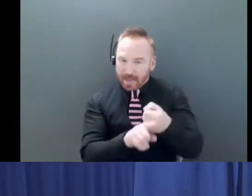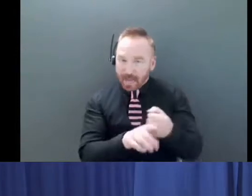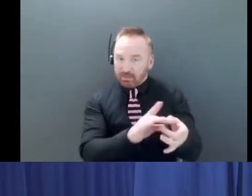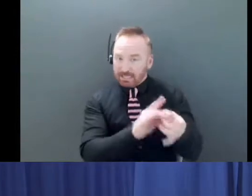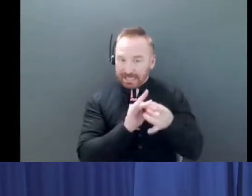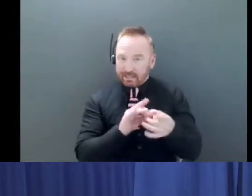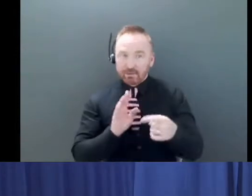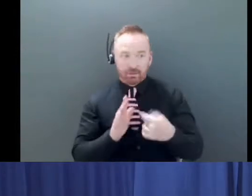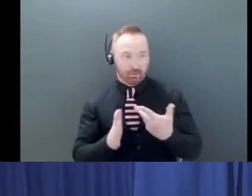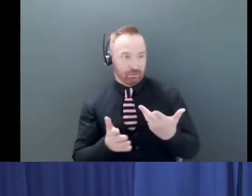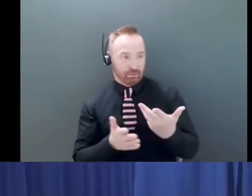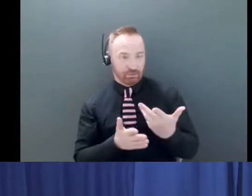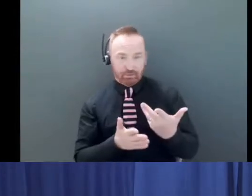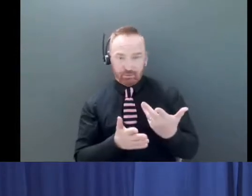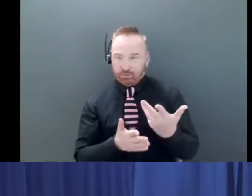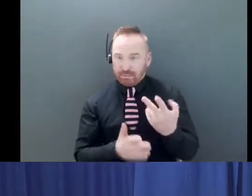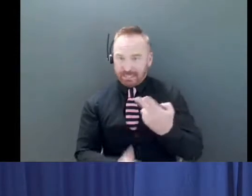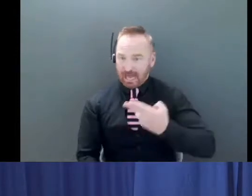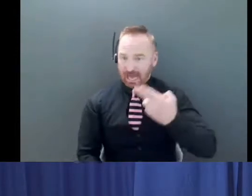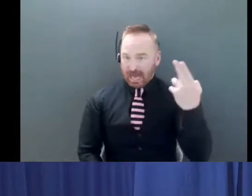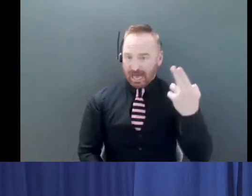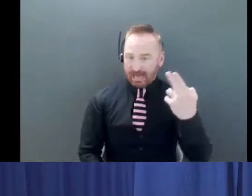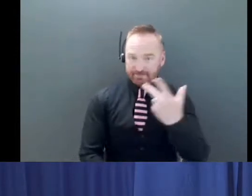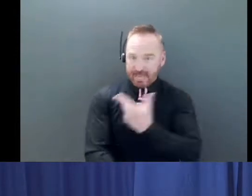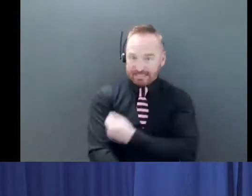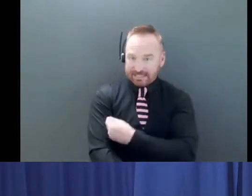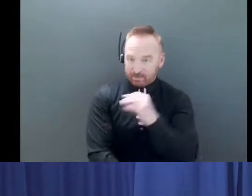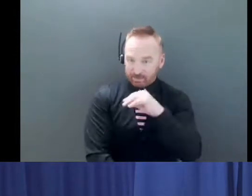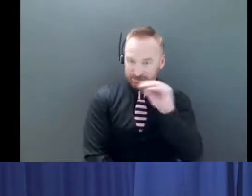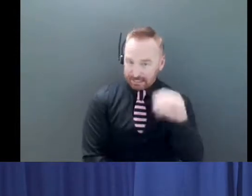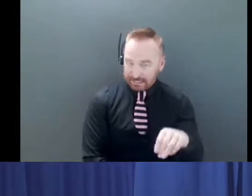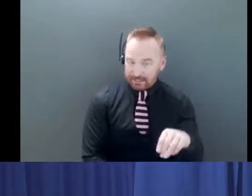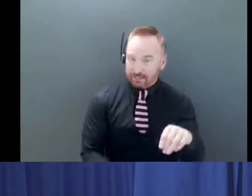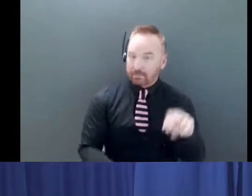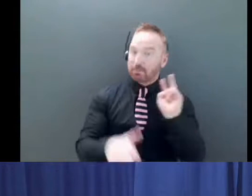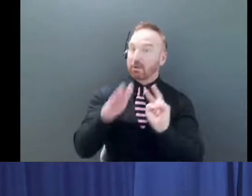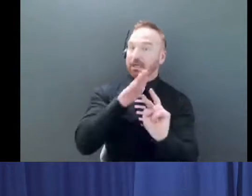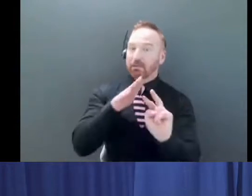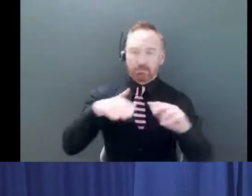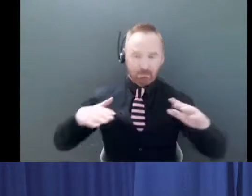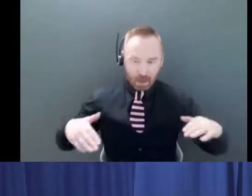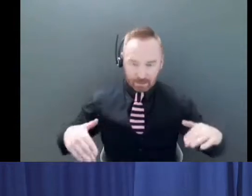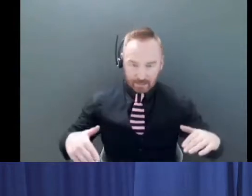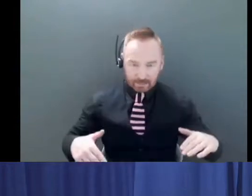many fearing a rising surge, cases in the UK have actually been dropping over the last few